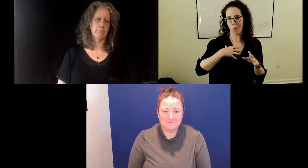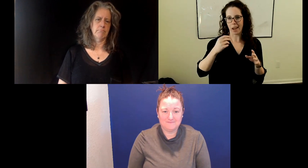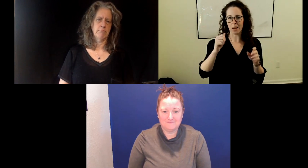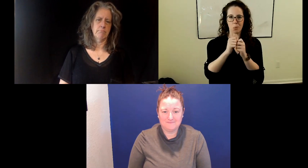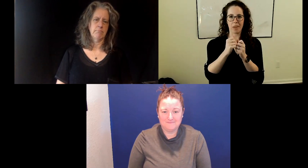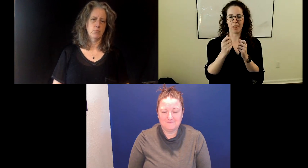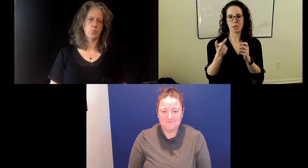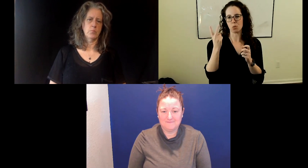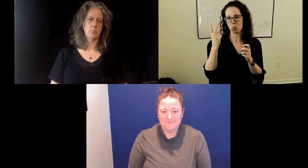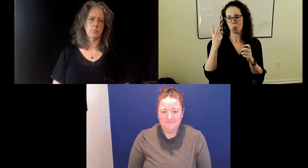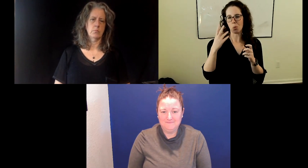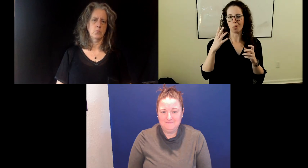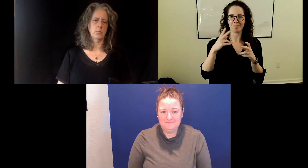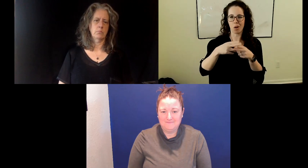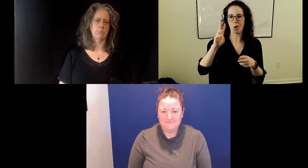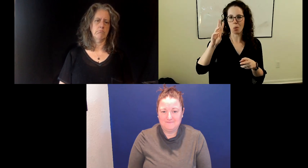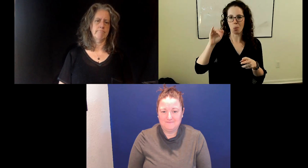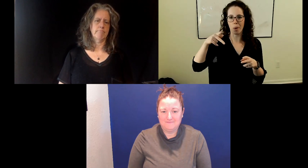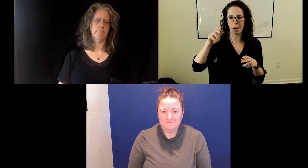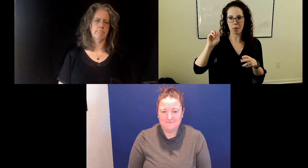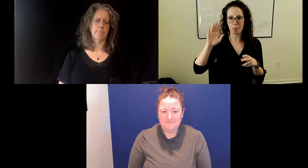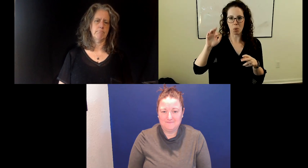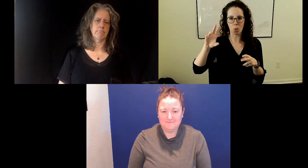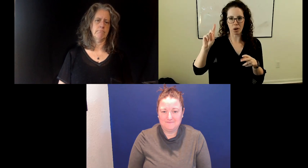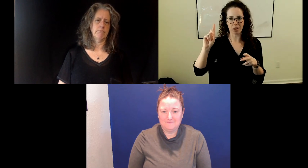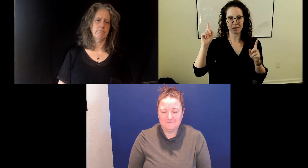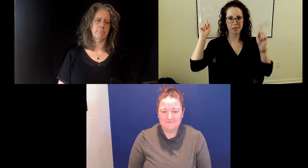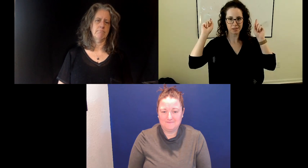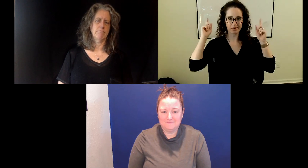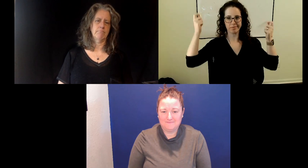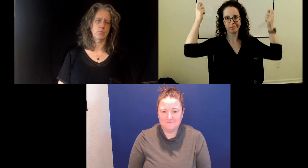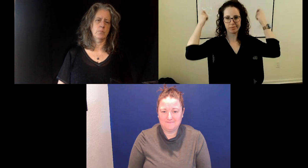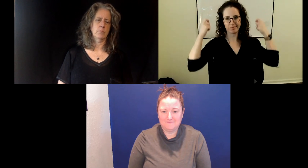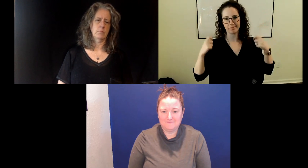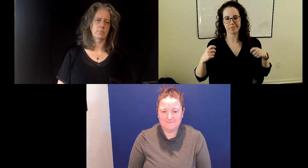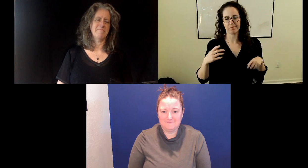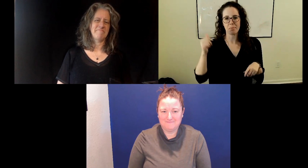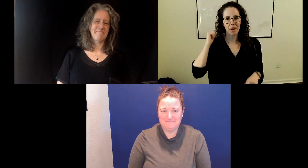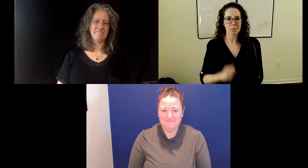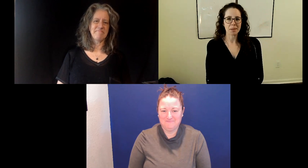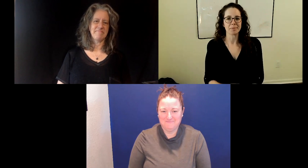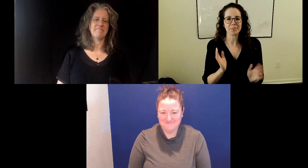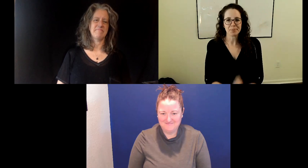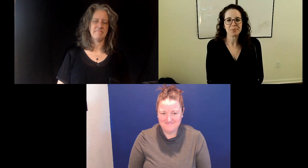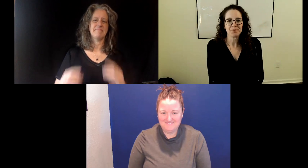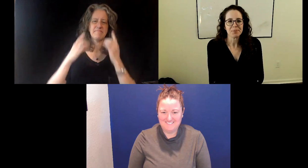and um and i have a white background with two uh white boards like right behind my head